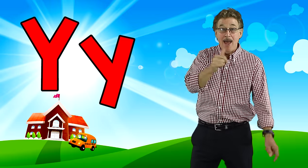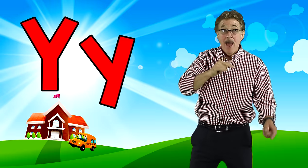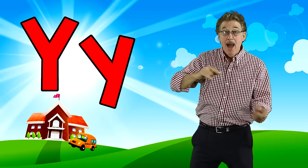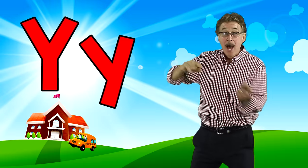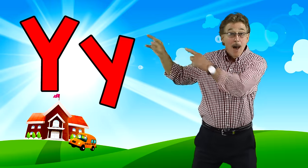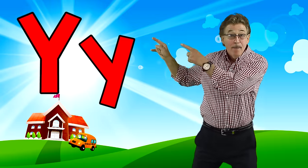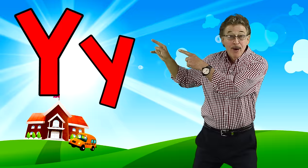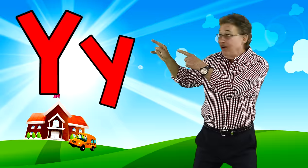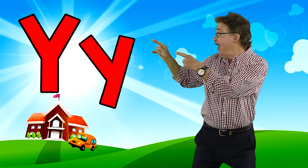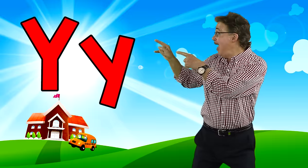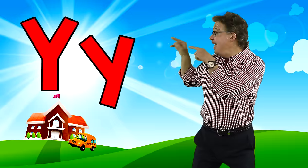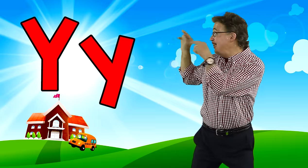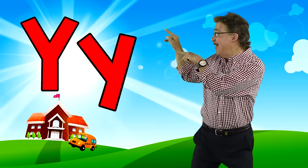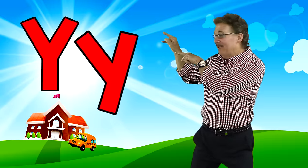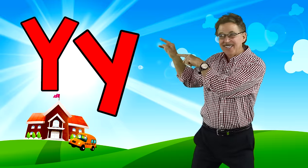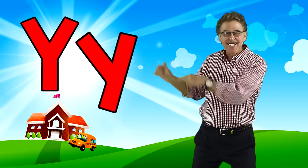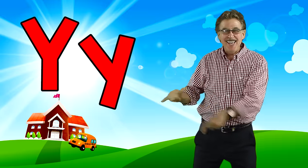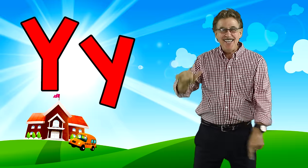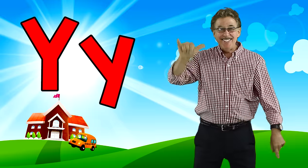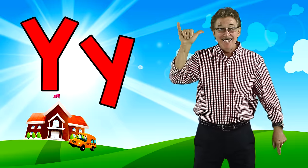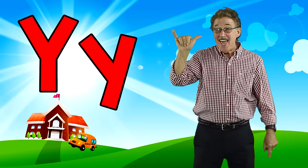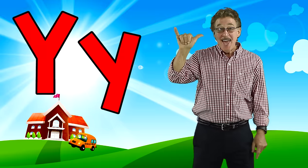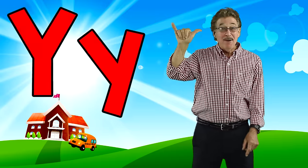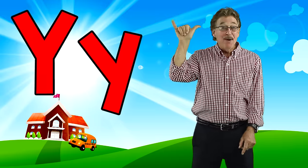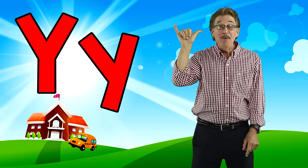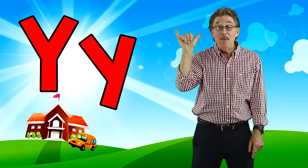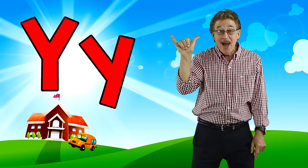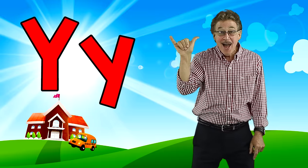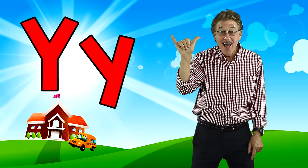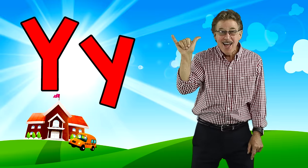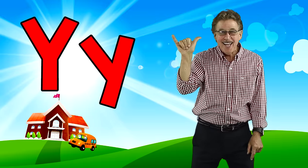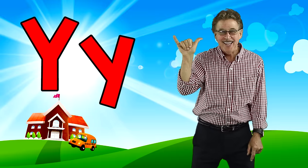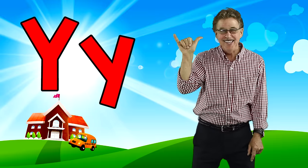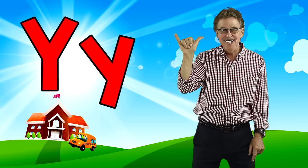Upper and lowercase letter Y